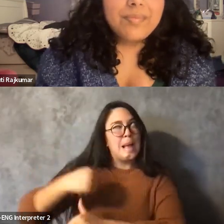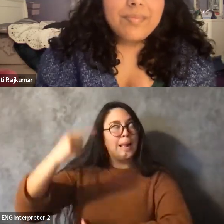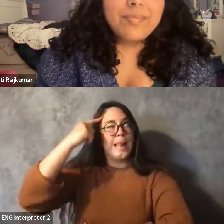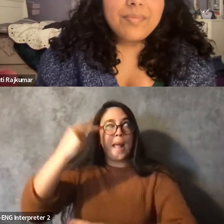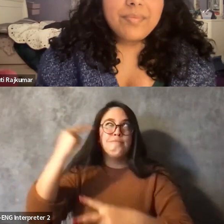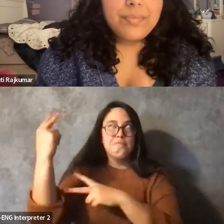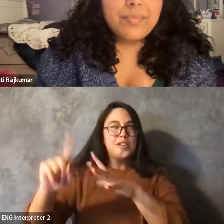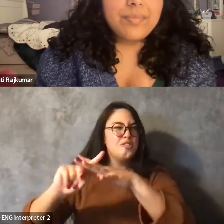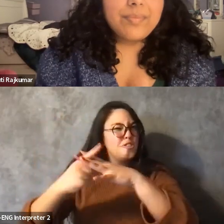Shruti?